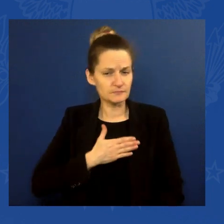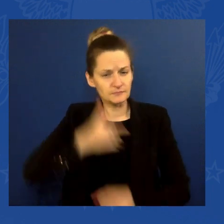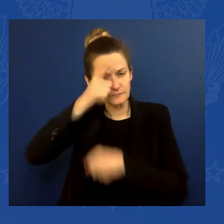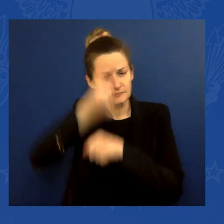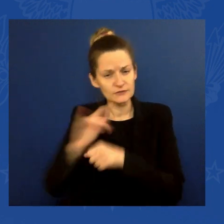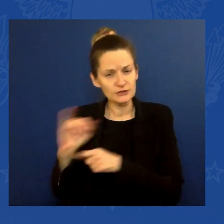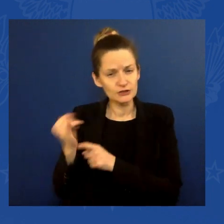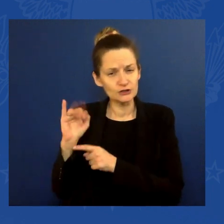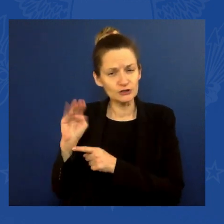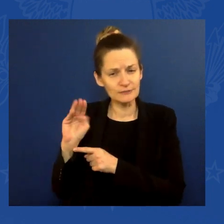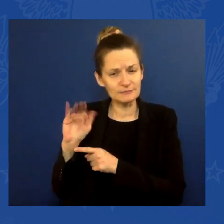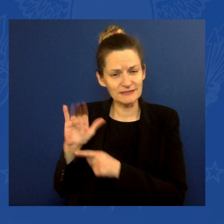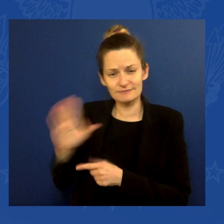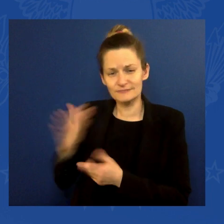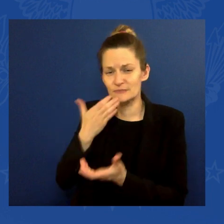They're here. What table are you at?